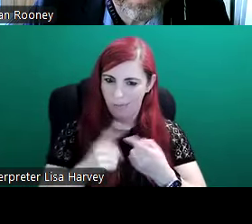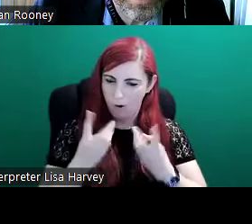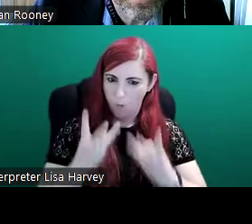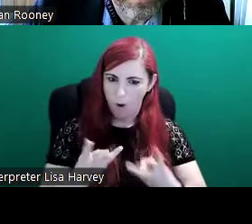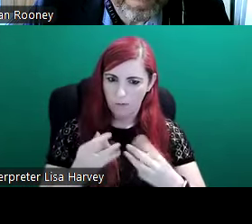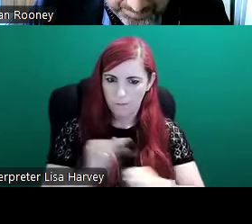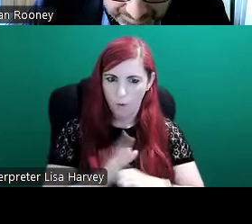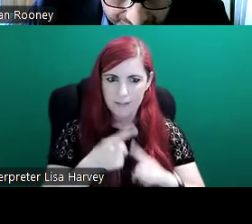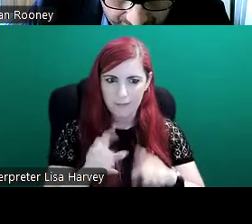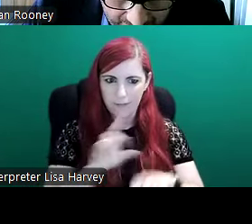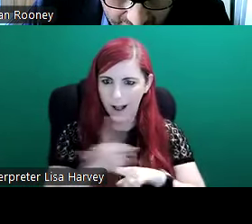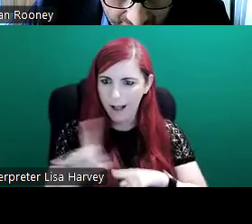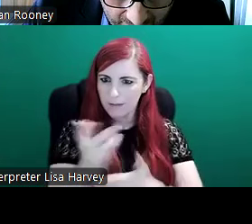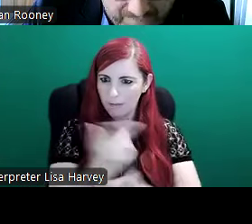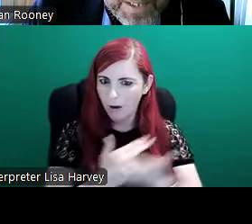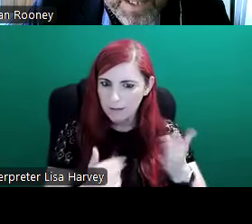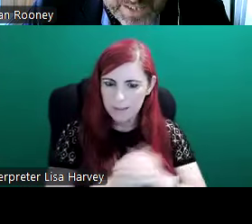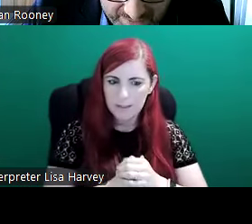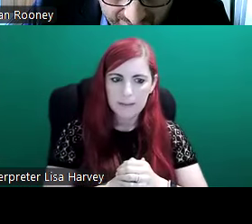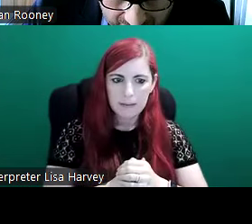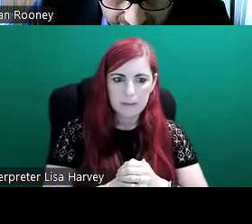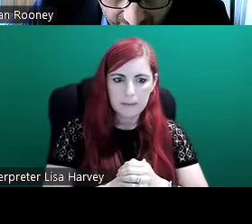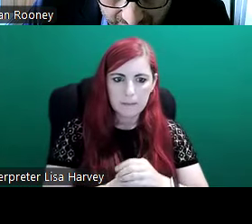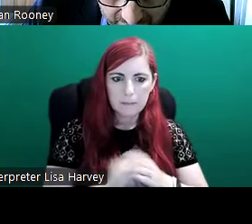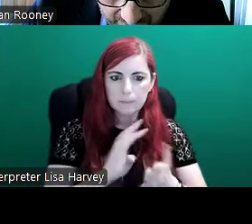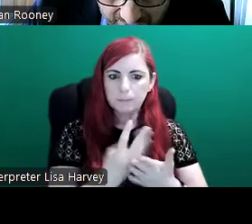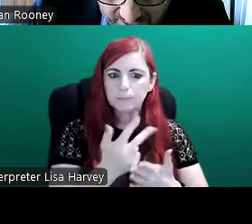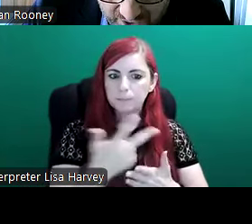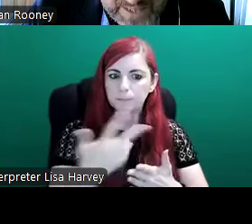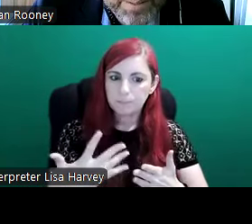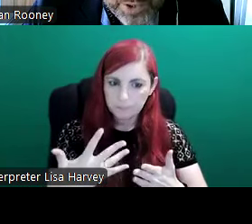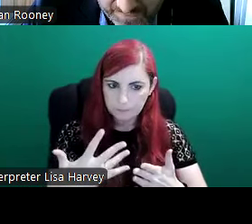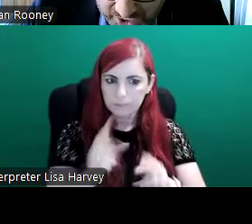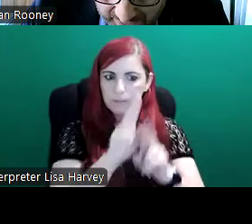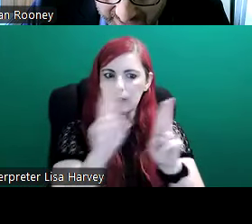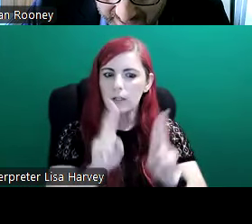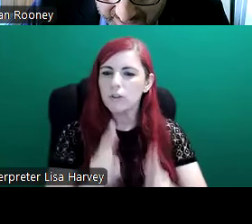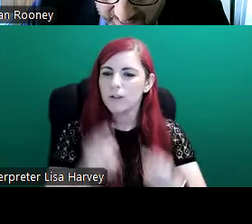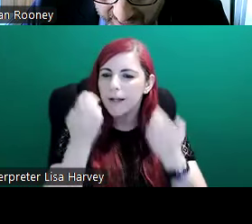different kinds. A visit in 1935 to the International Exhibition of Chinese art at